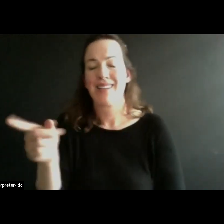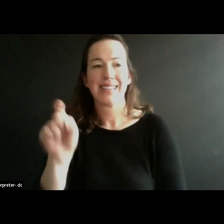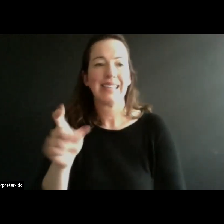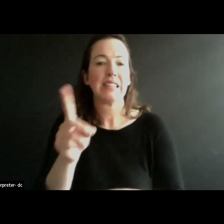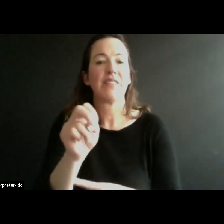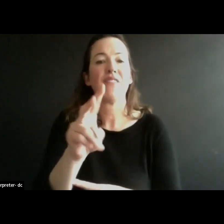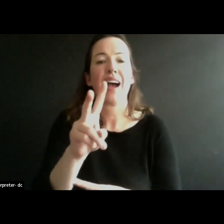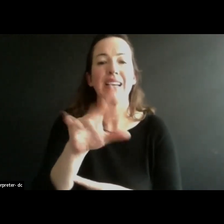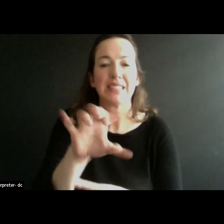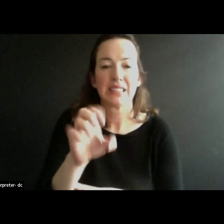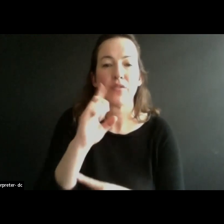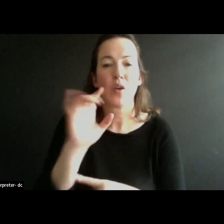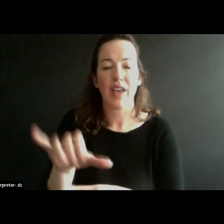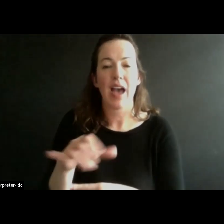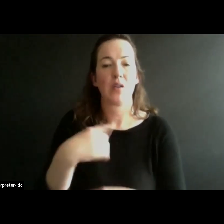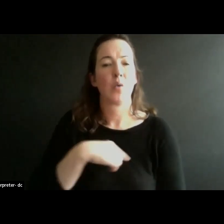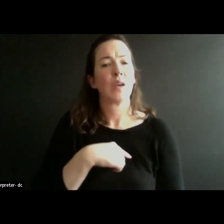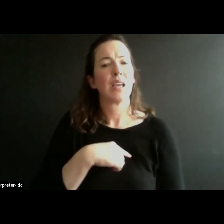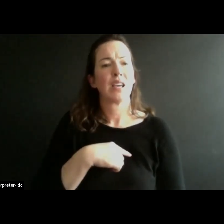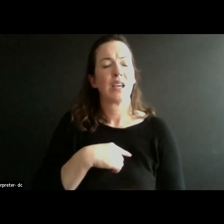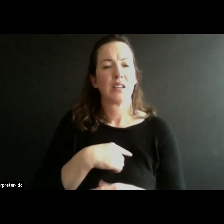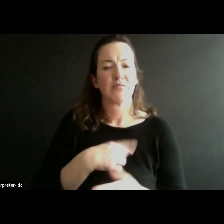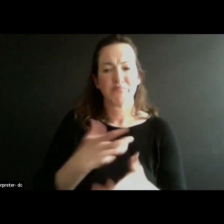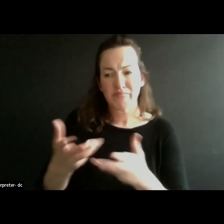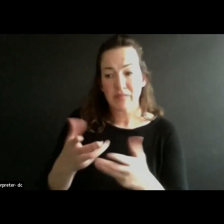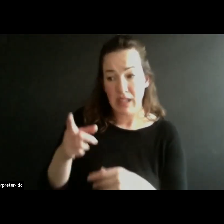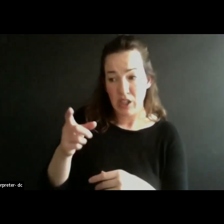to do that. We would also, you know, interpret them. Do they have adequate Internet setup?